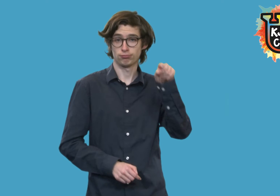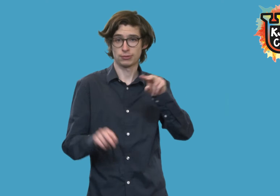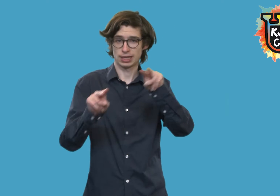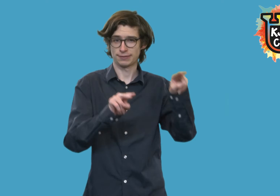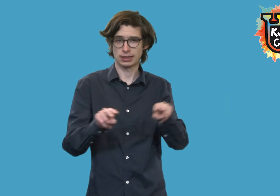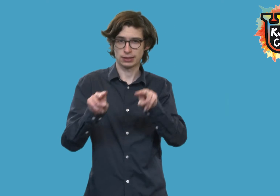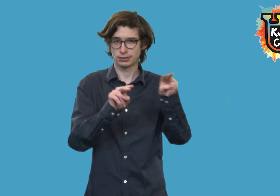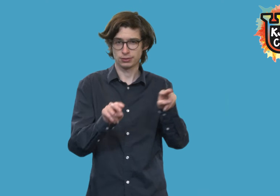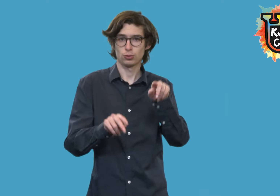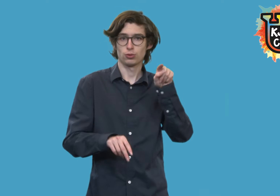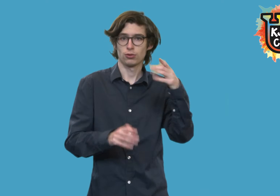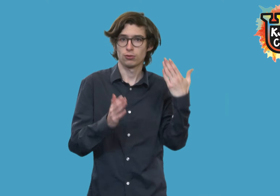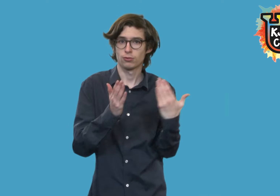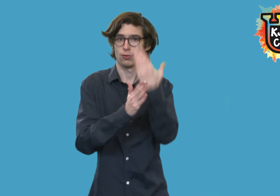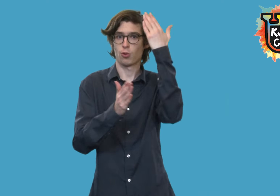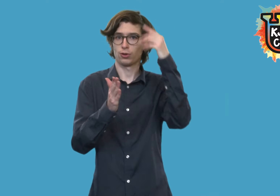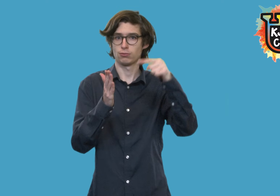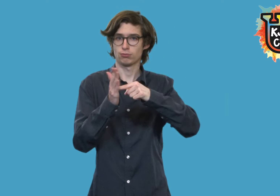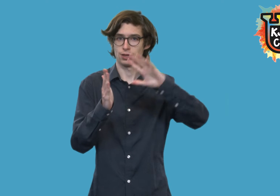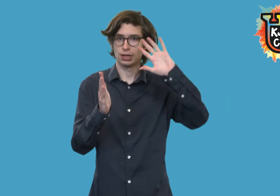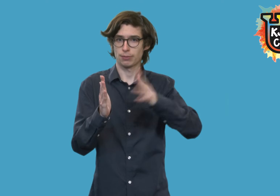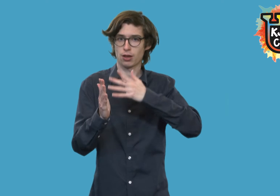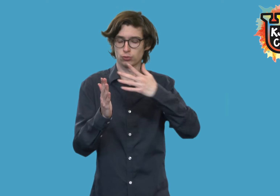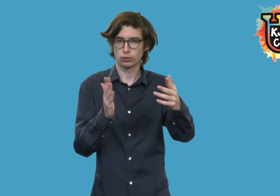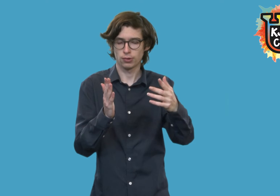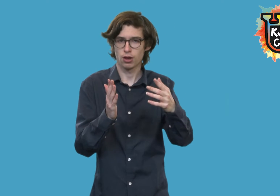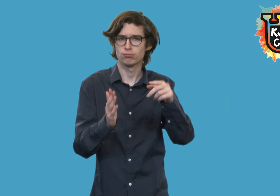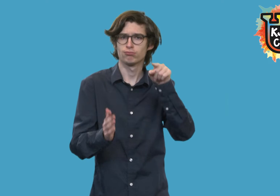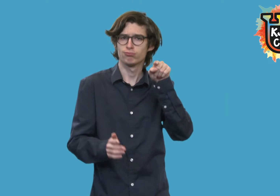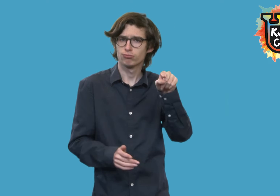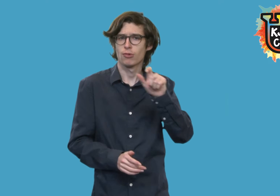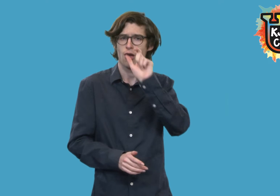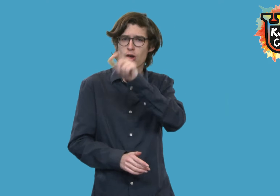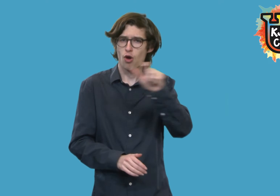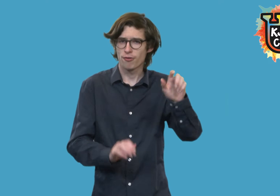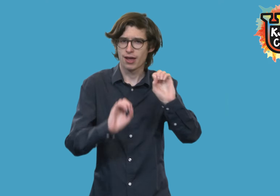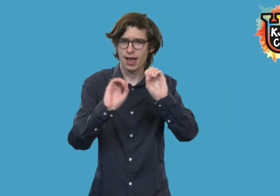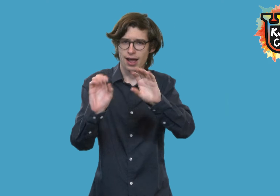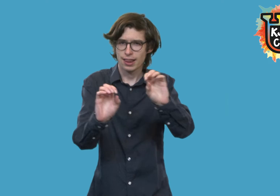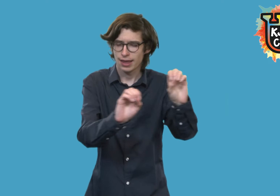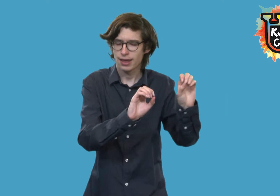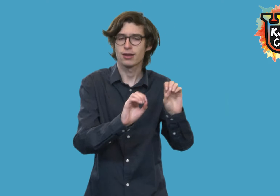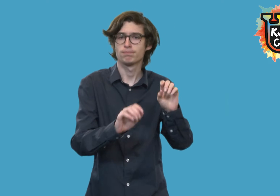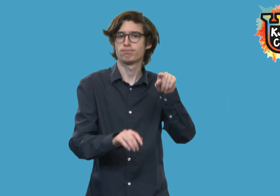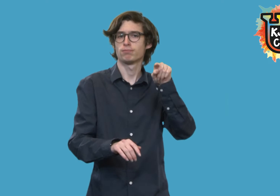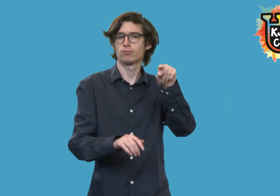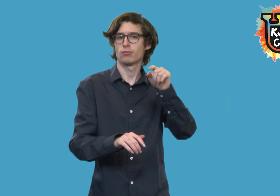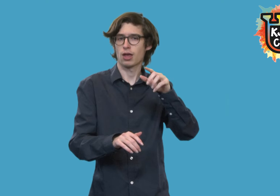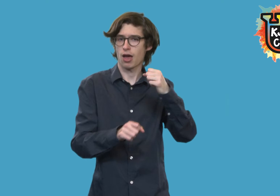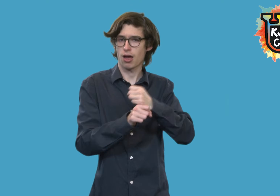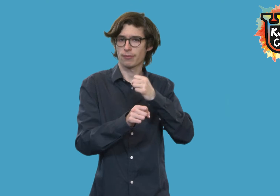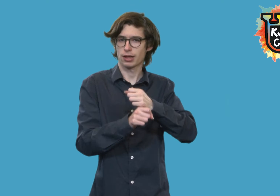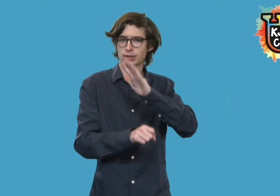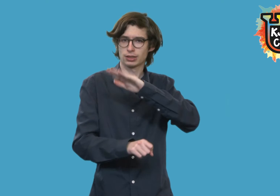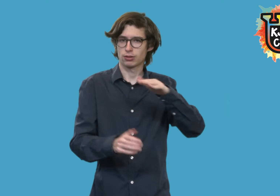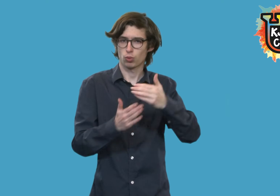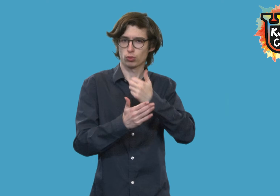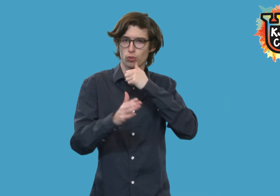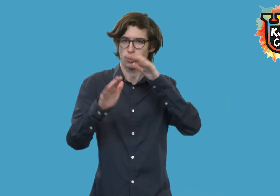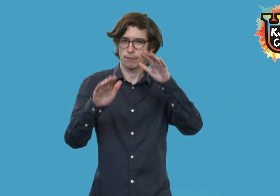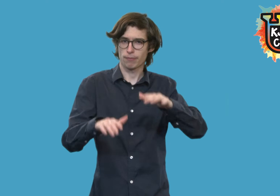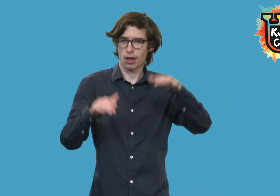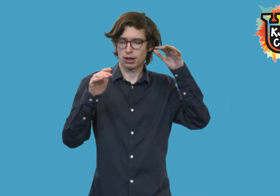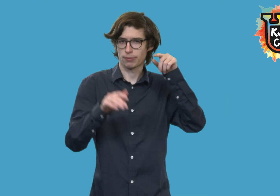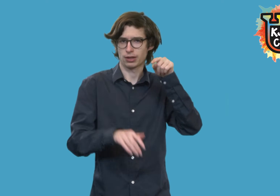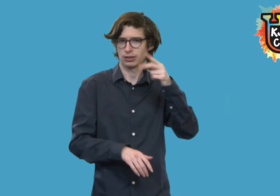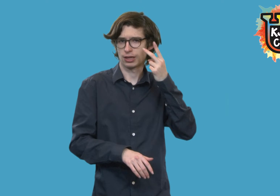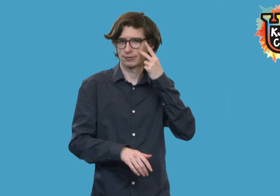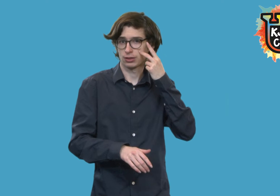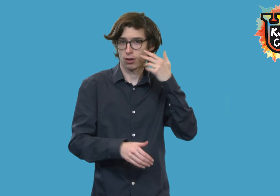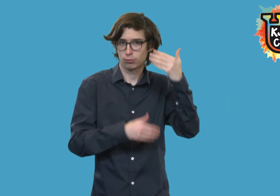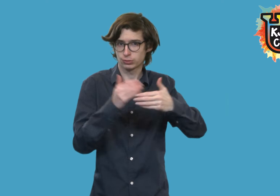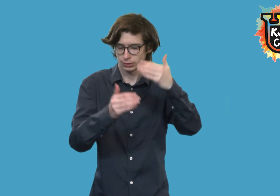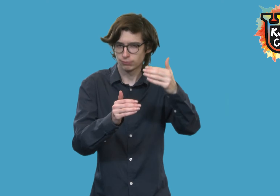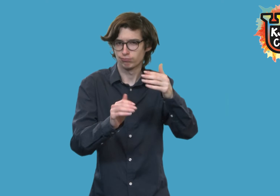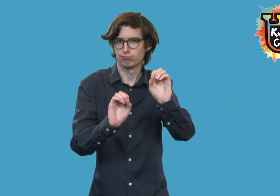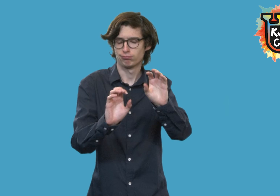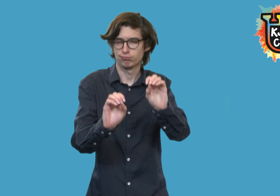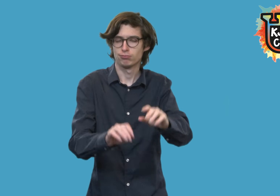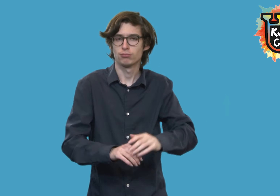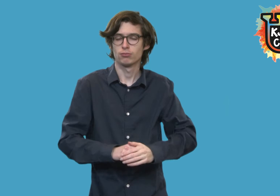Our new video in sign language explains the work of the Children and Youth Parliament Charlottenburg-Wilmersdorf.